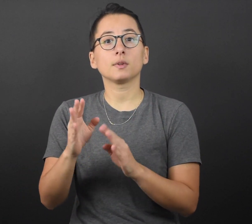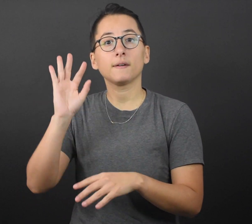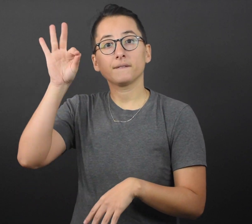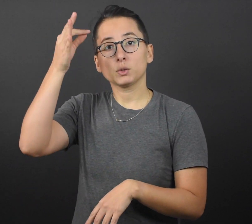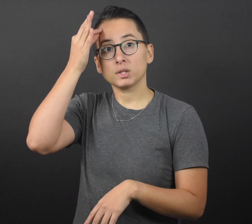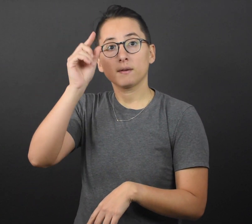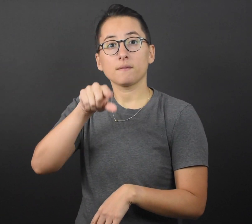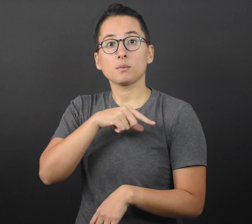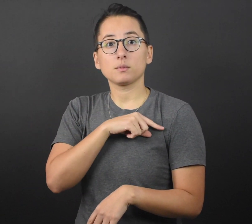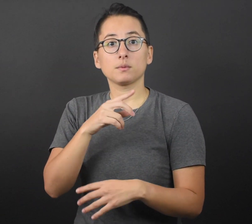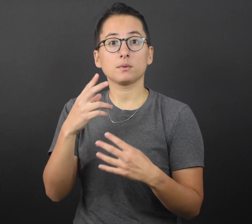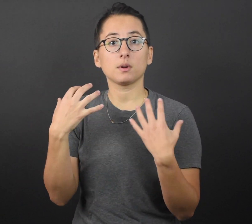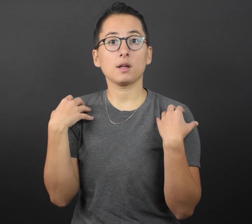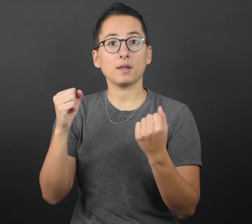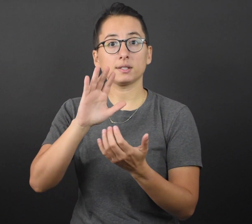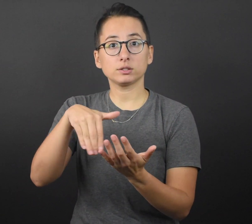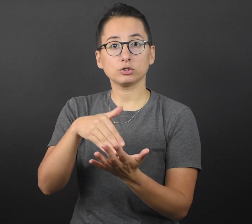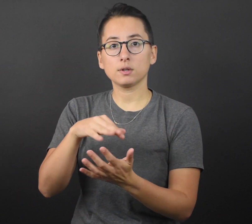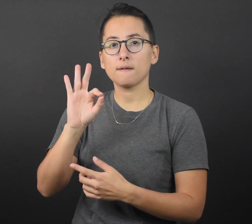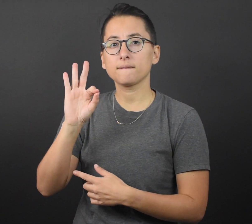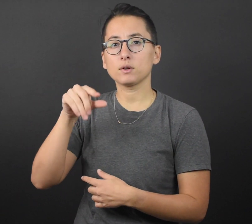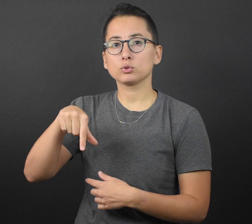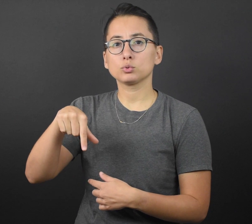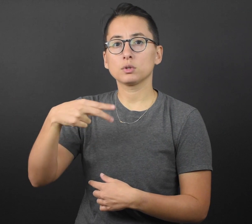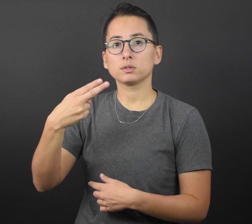community clinics and Federally Qualified Health Centers